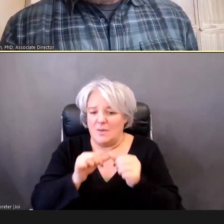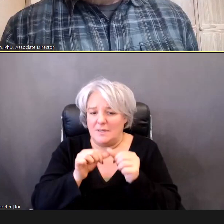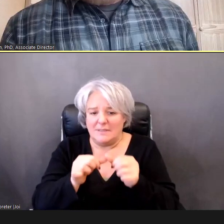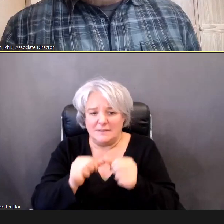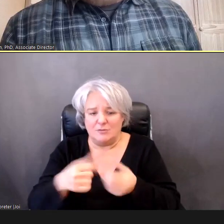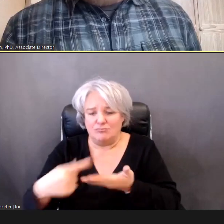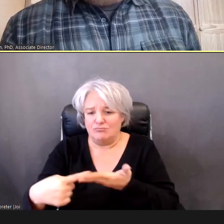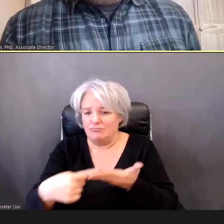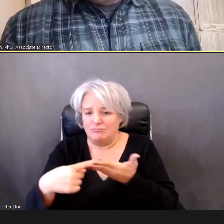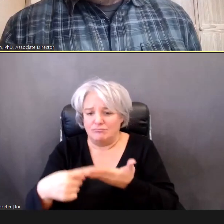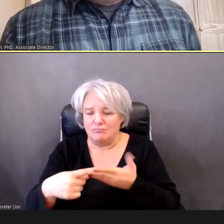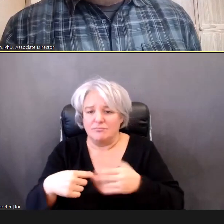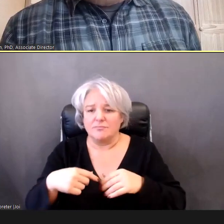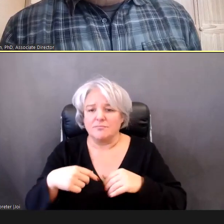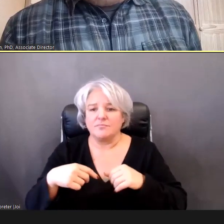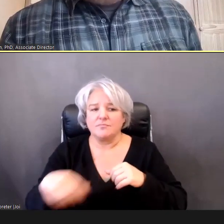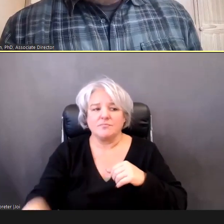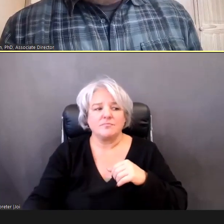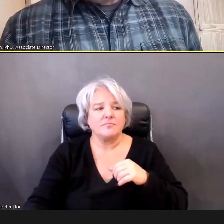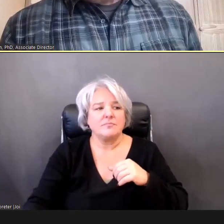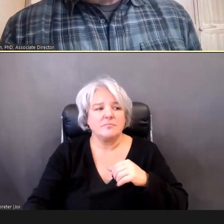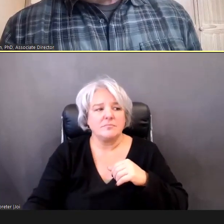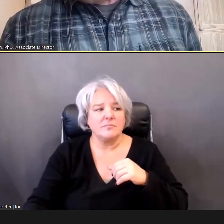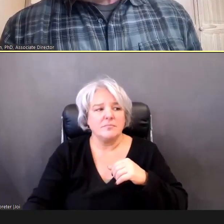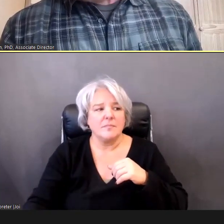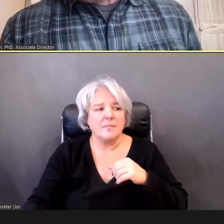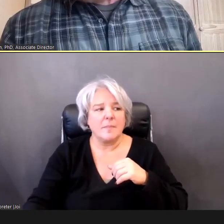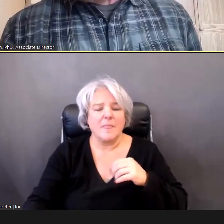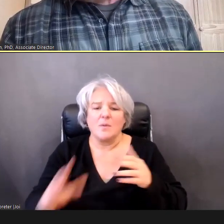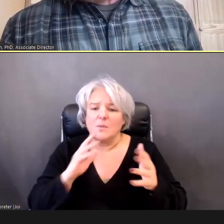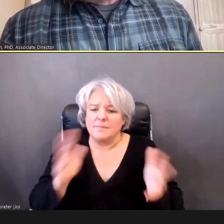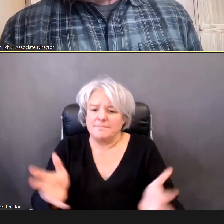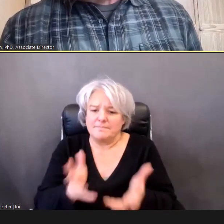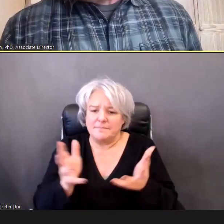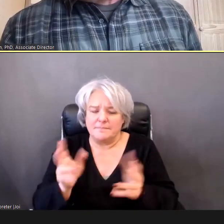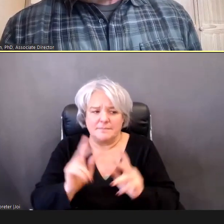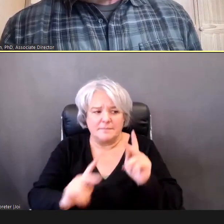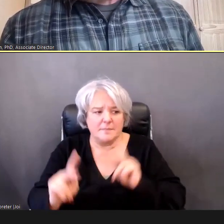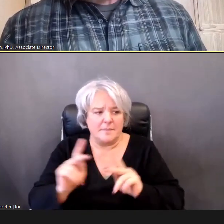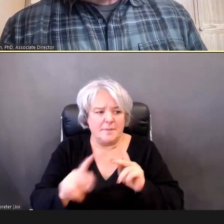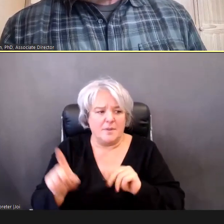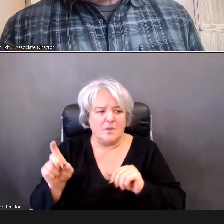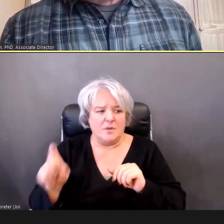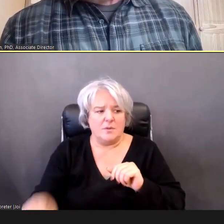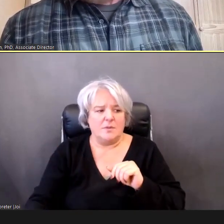dialogue um and encourage people that